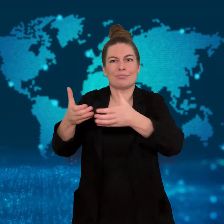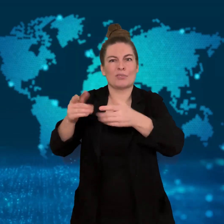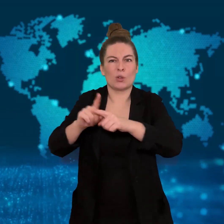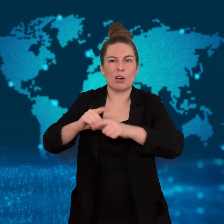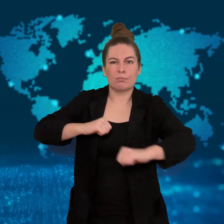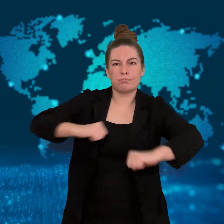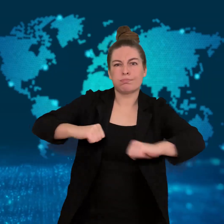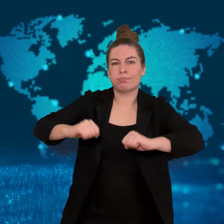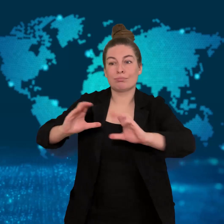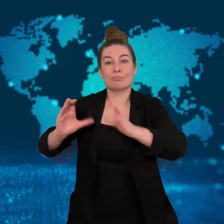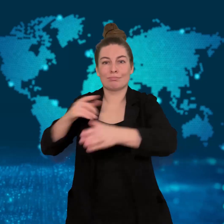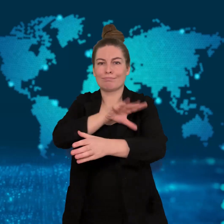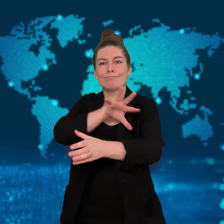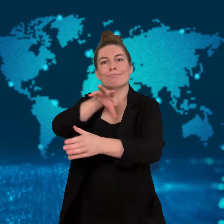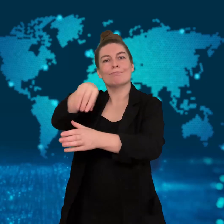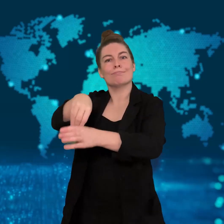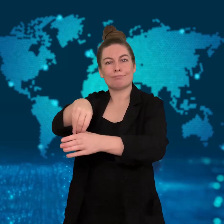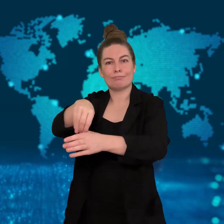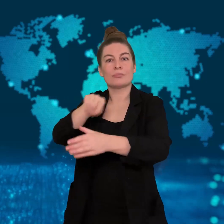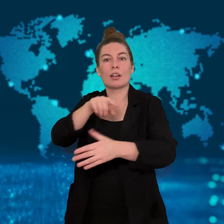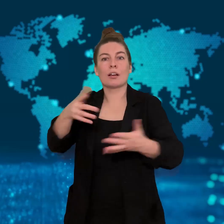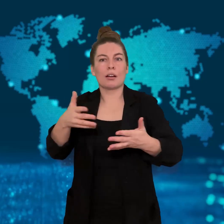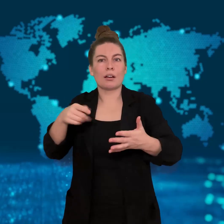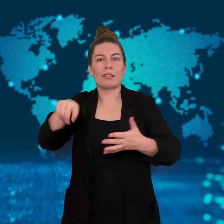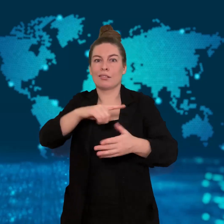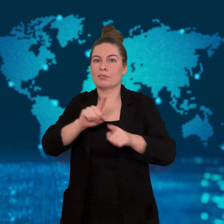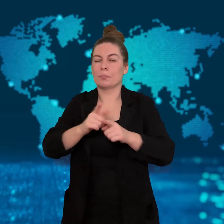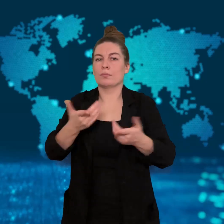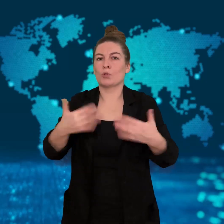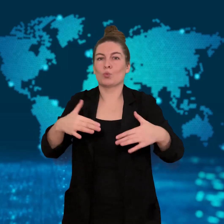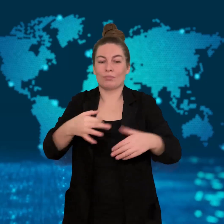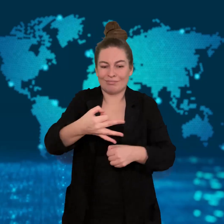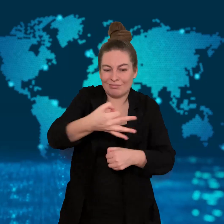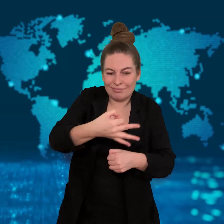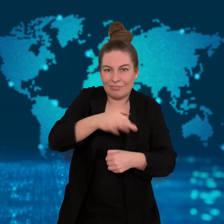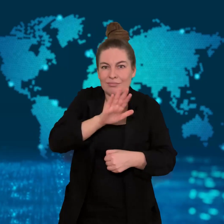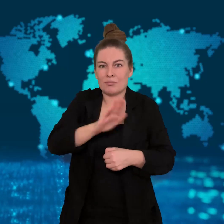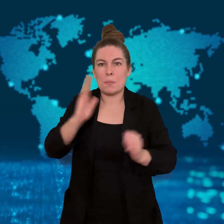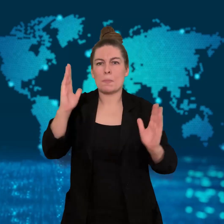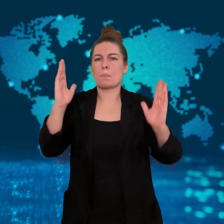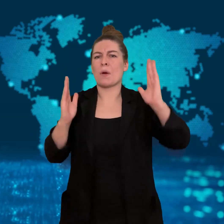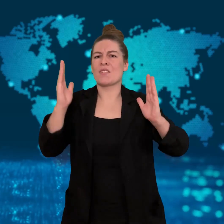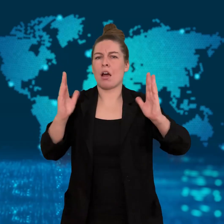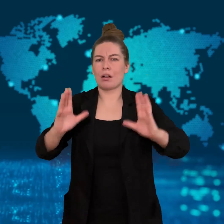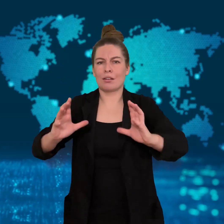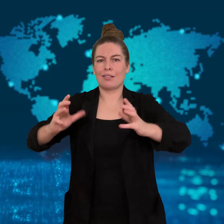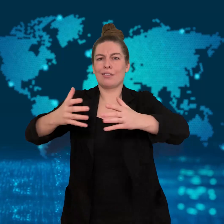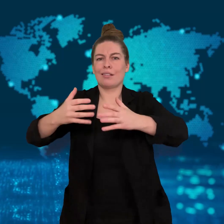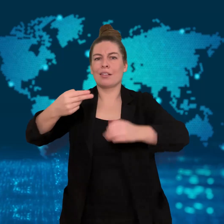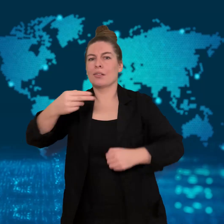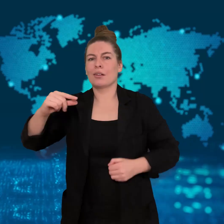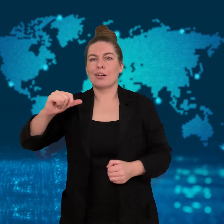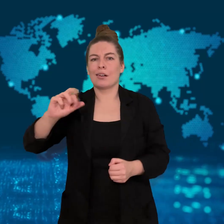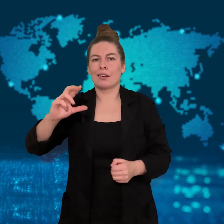illegal weapons, and other crimes as well as for his membership